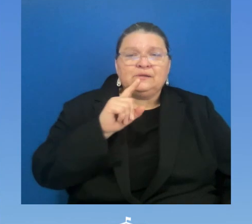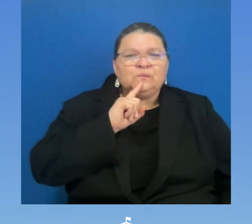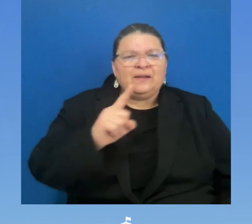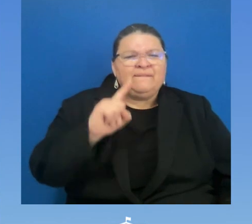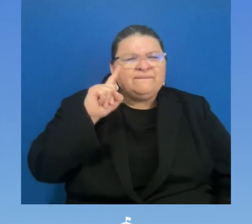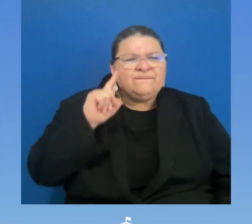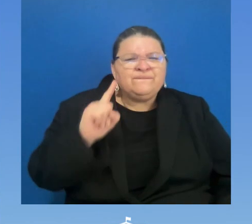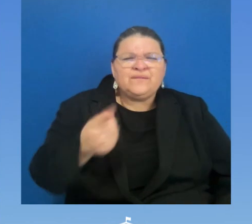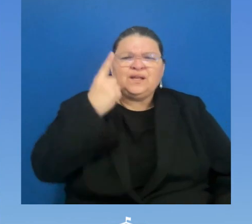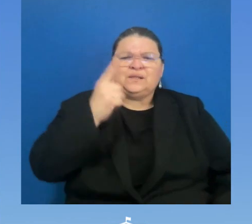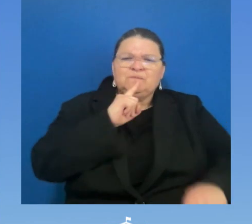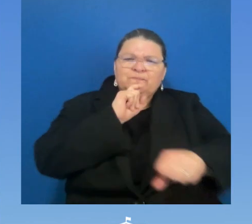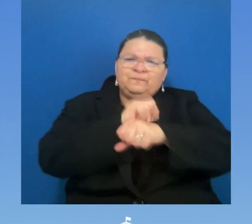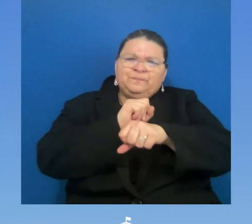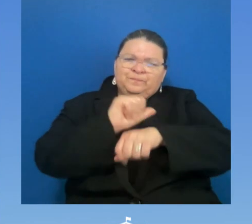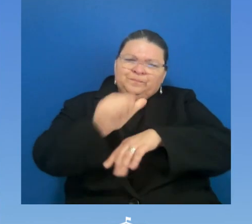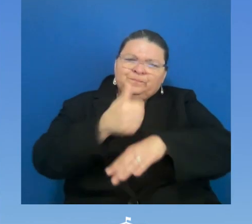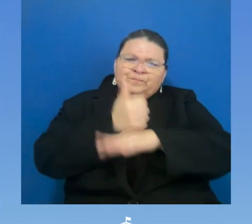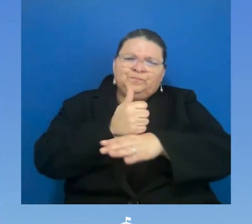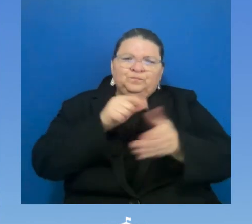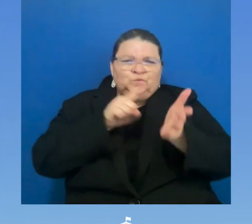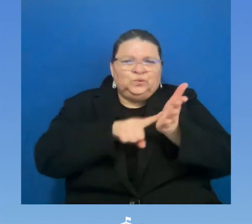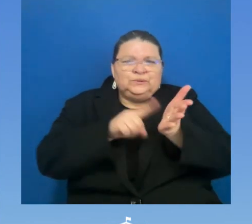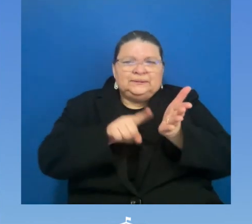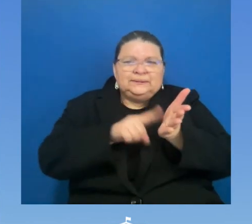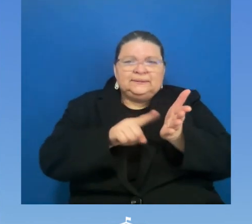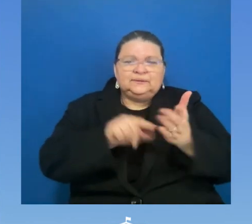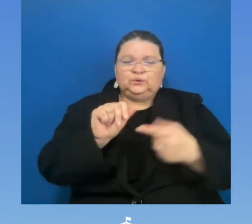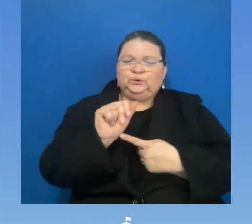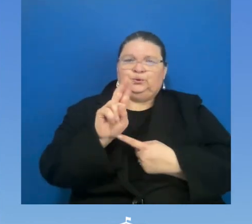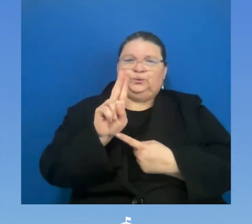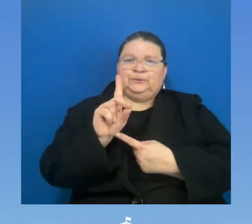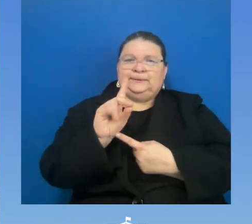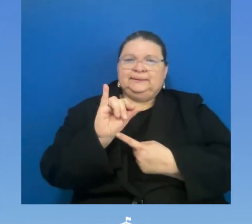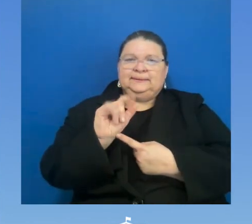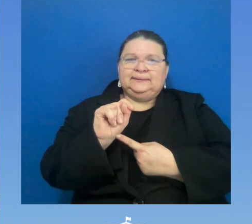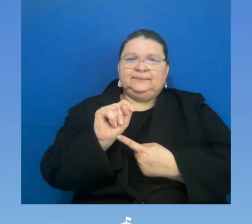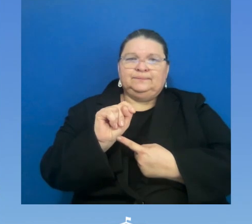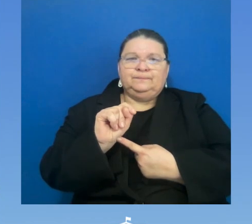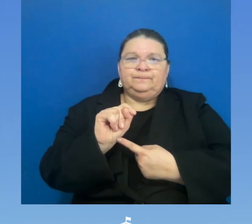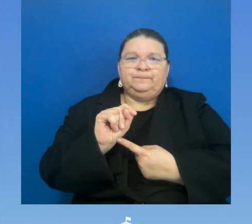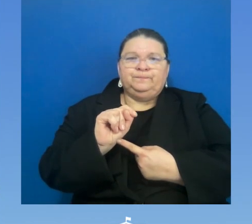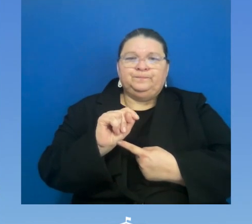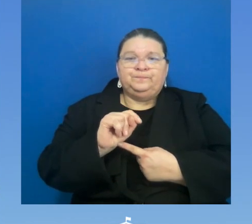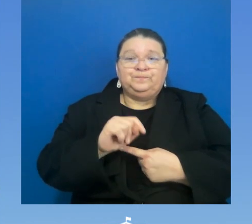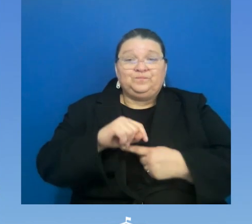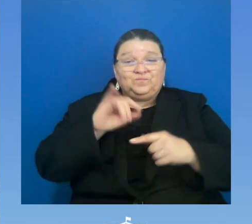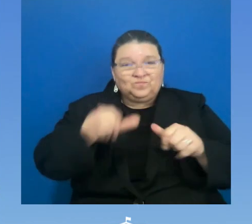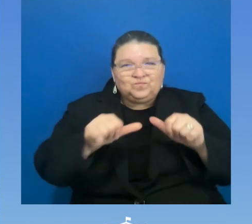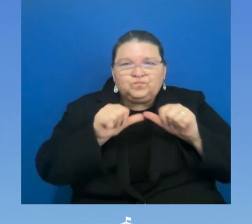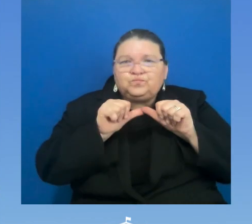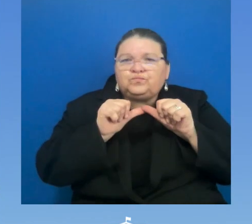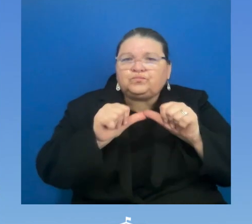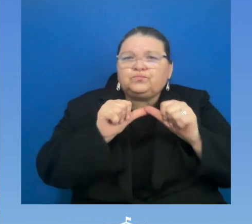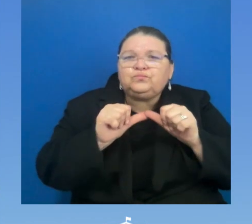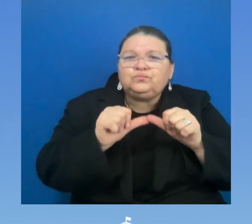But in practice, the audit independent review constant updating approach that Marcus is talking about is necessary.